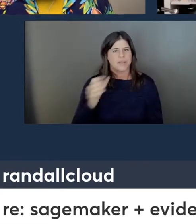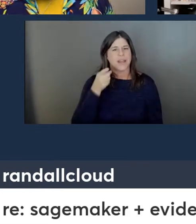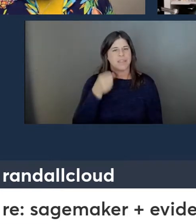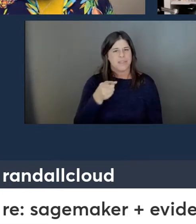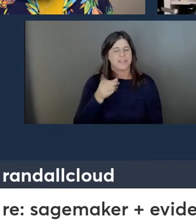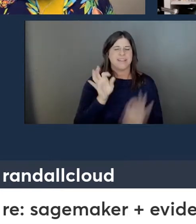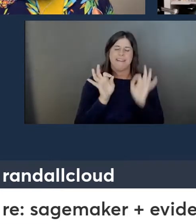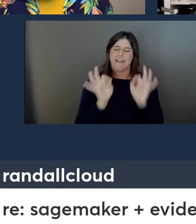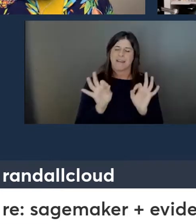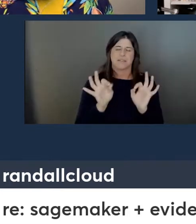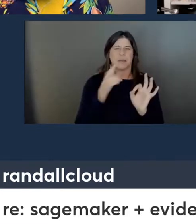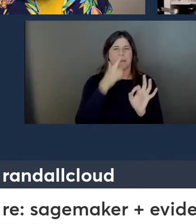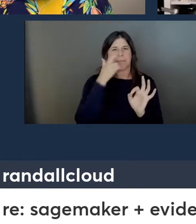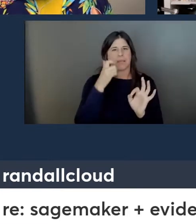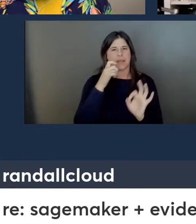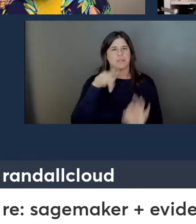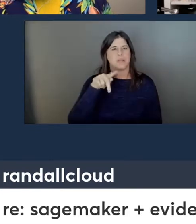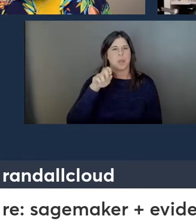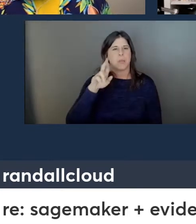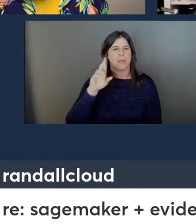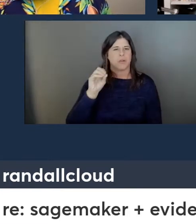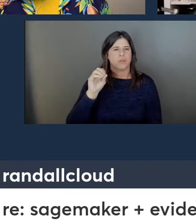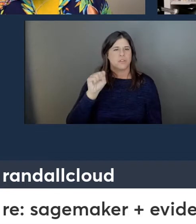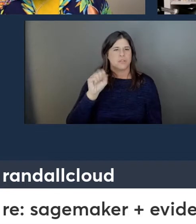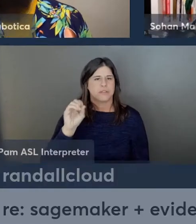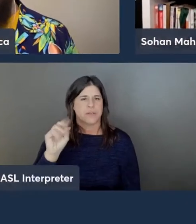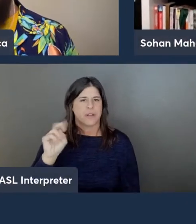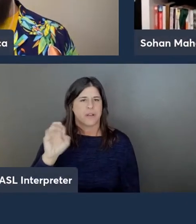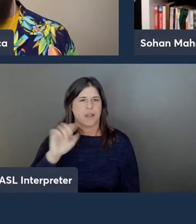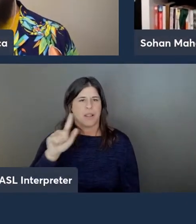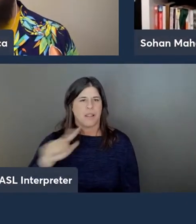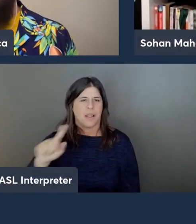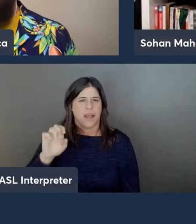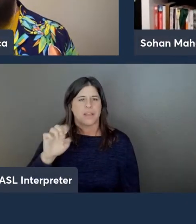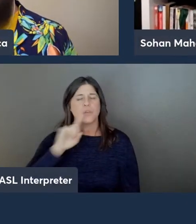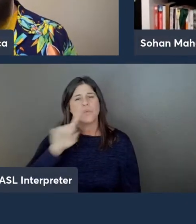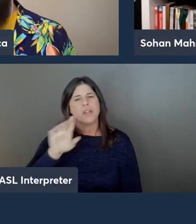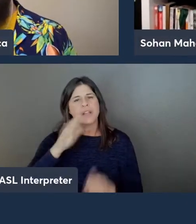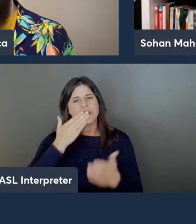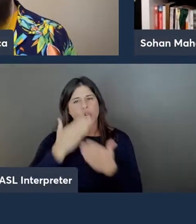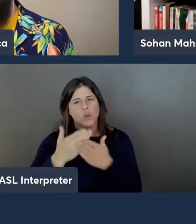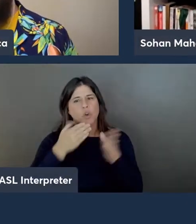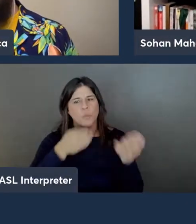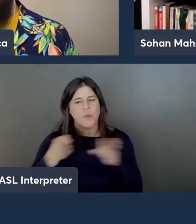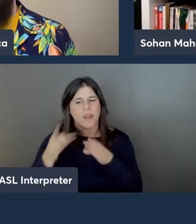because Personalized is a great, venue for testing to see